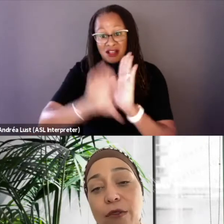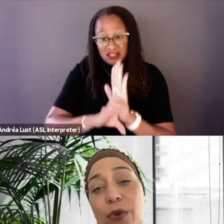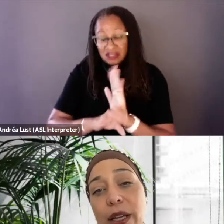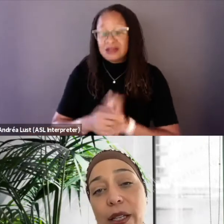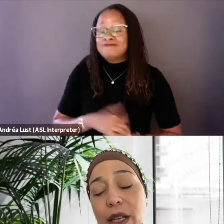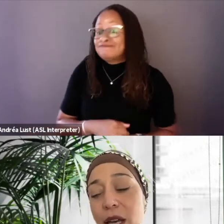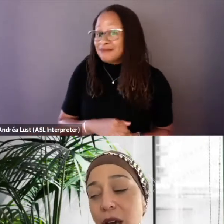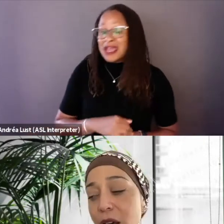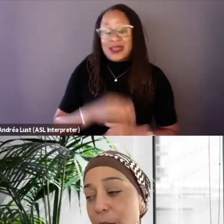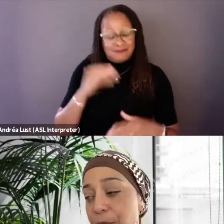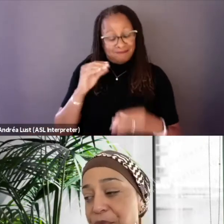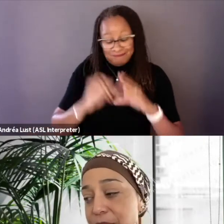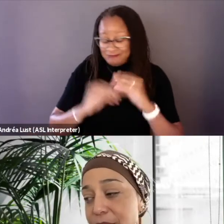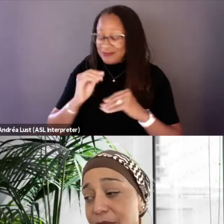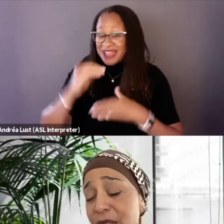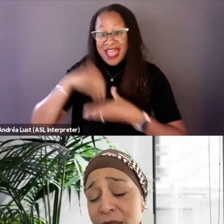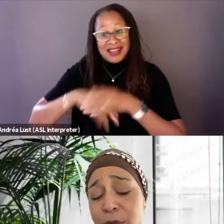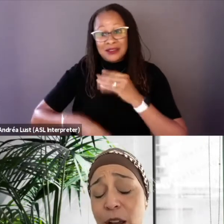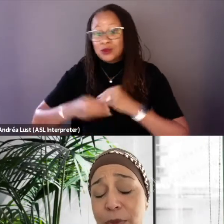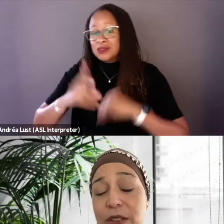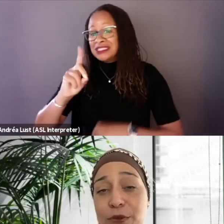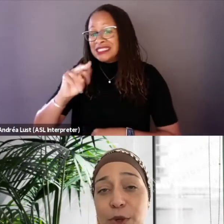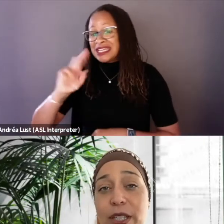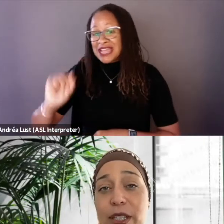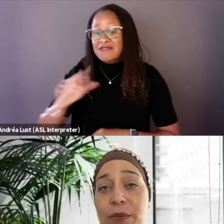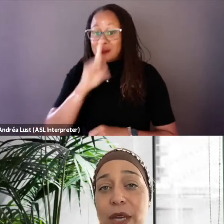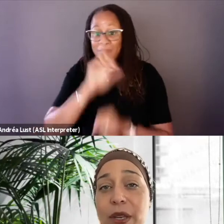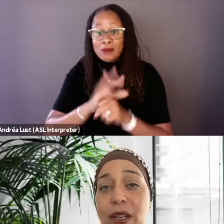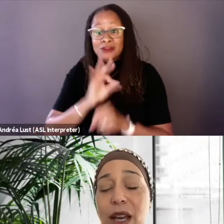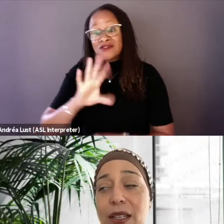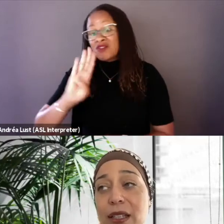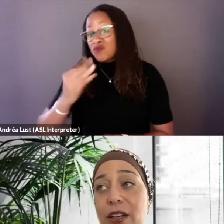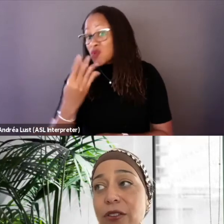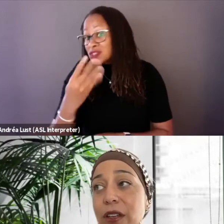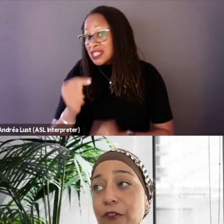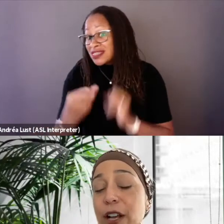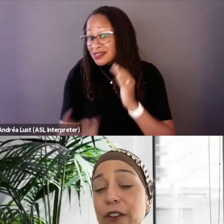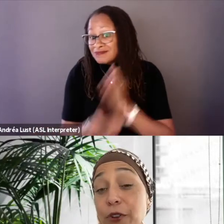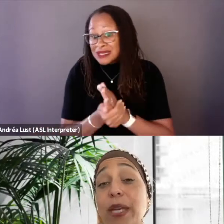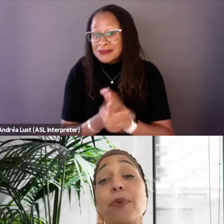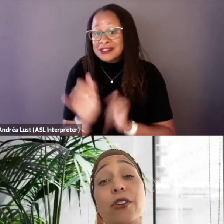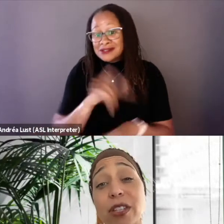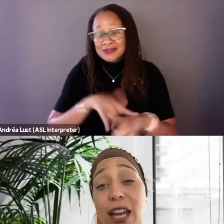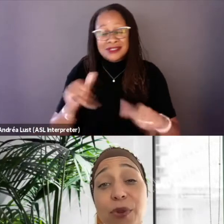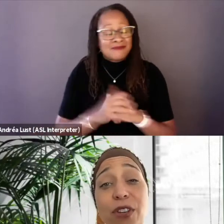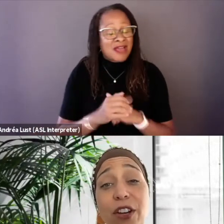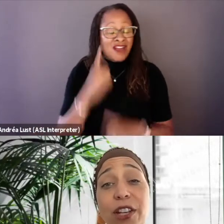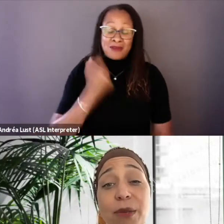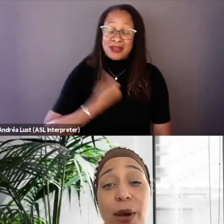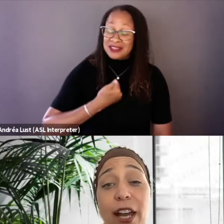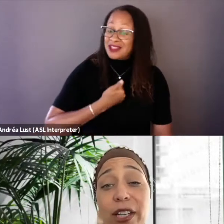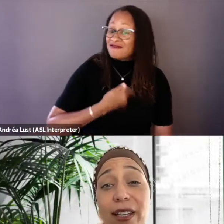of what is the promise of the 14th amendment. You know, for me personally, that was very inspiring